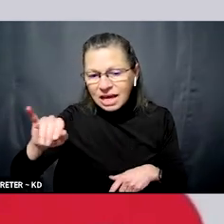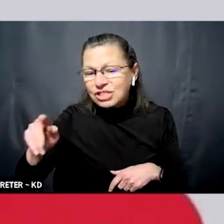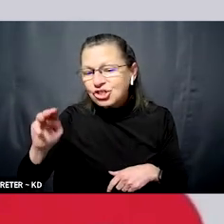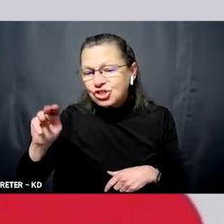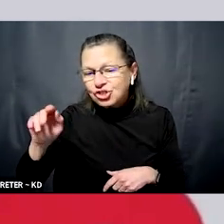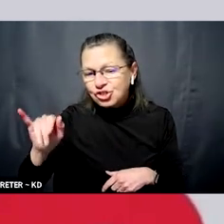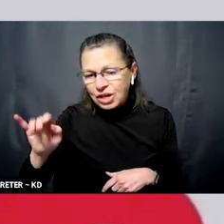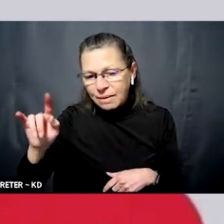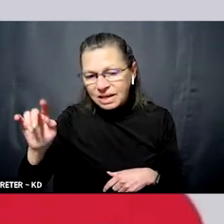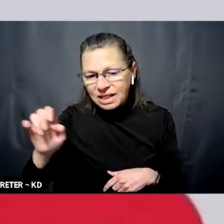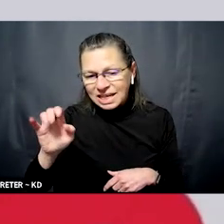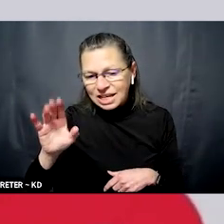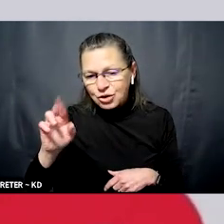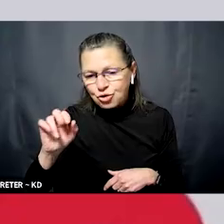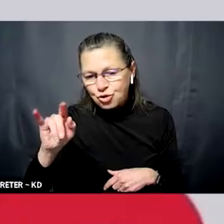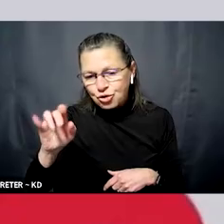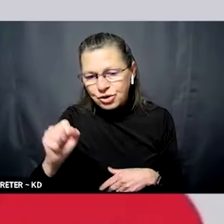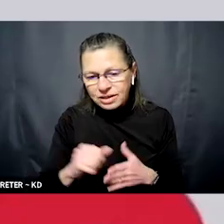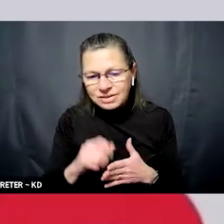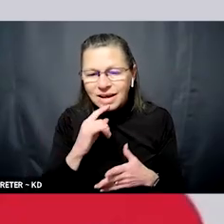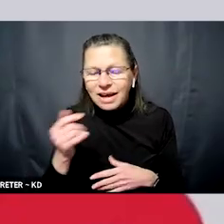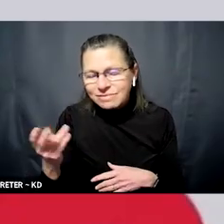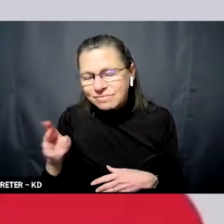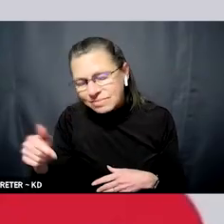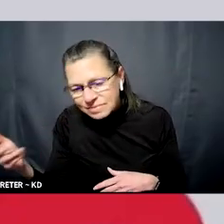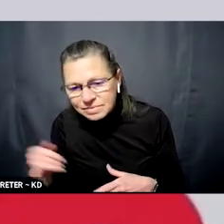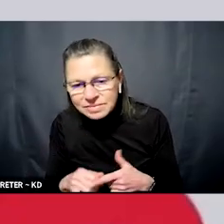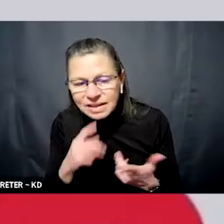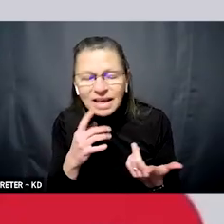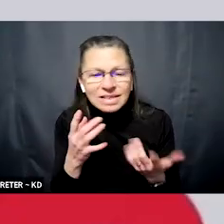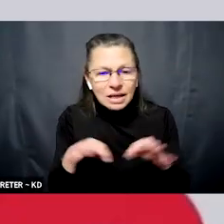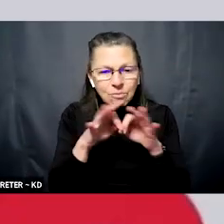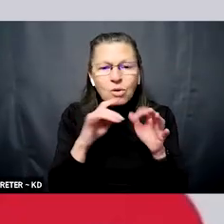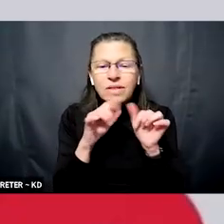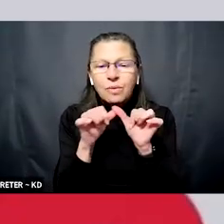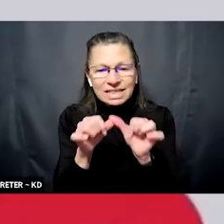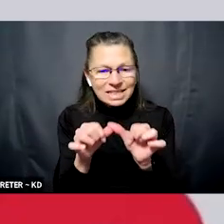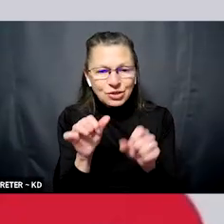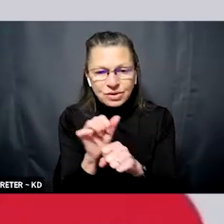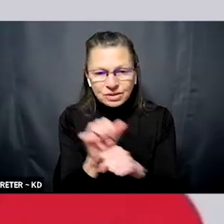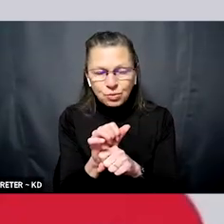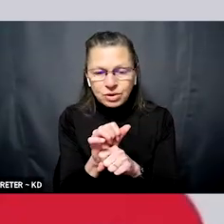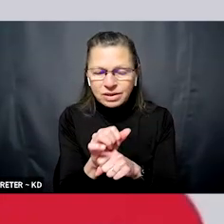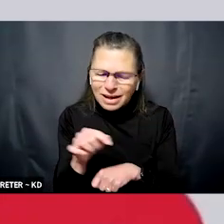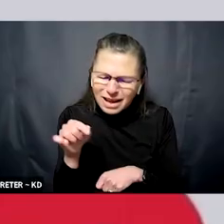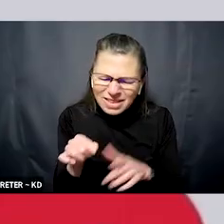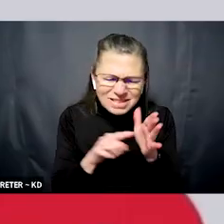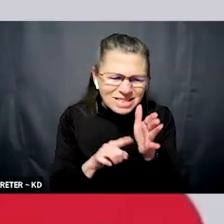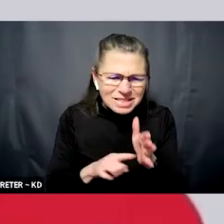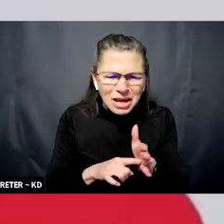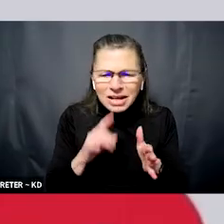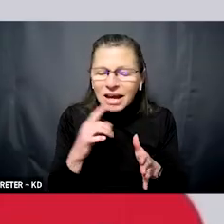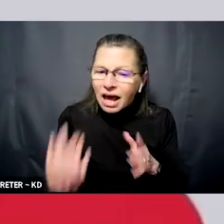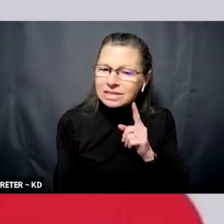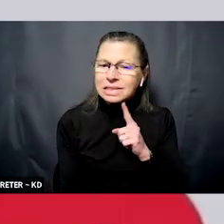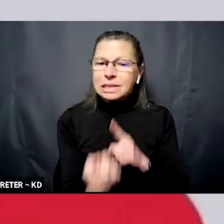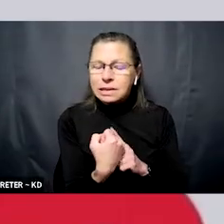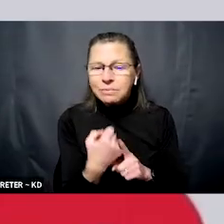and that we continue doing this work. The study has hit me in so many various ways. I want to